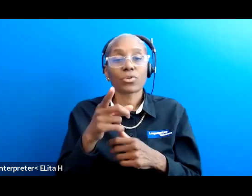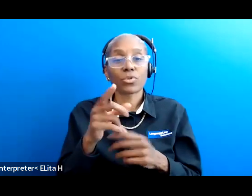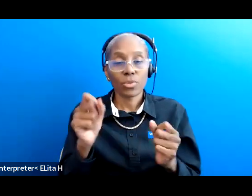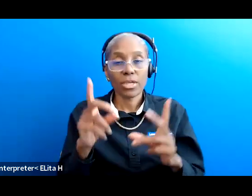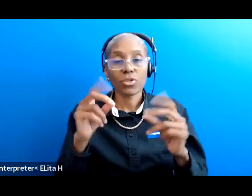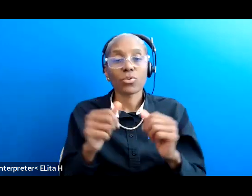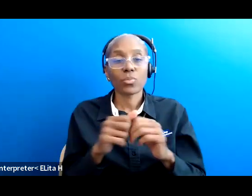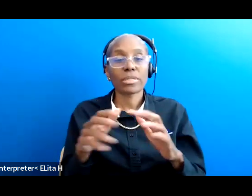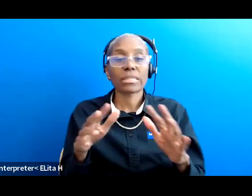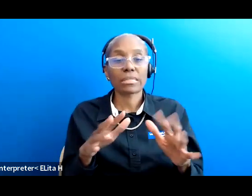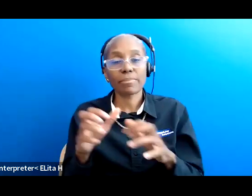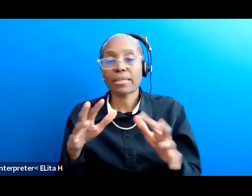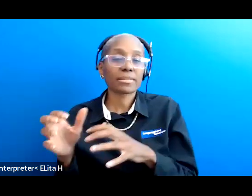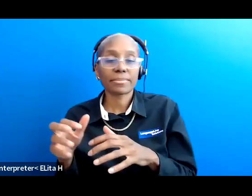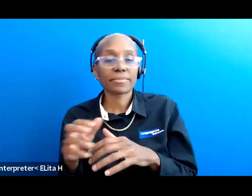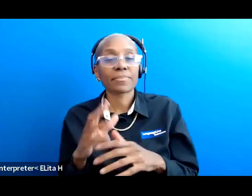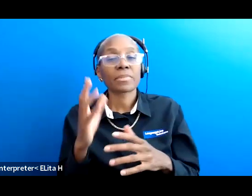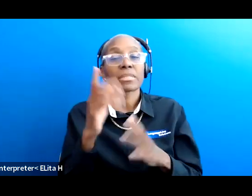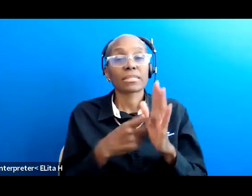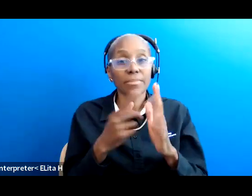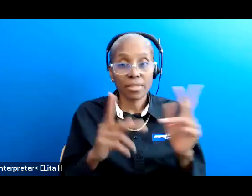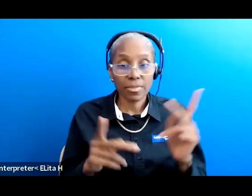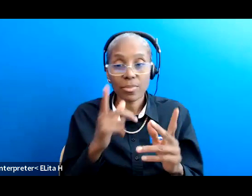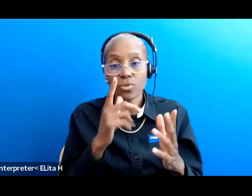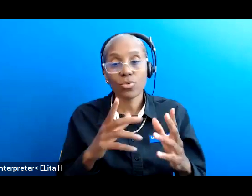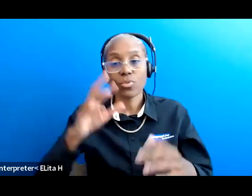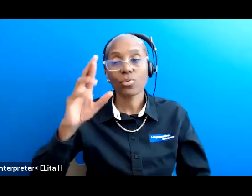spasms, but some people will do range of motion exercises.